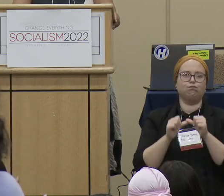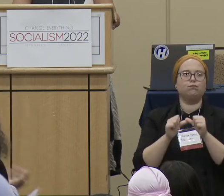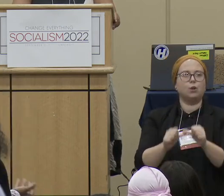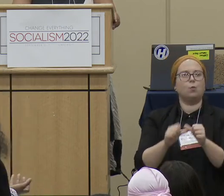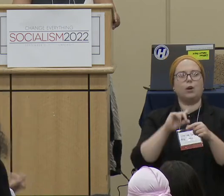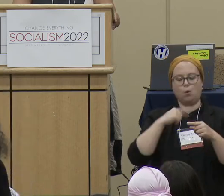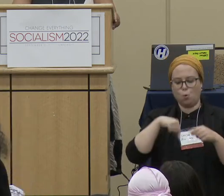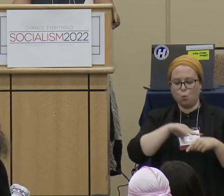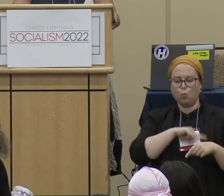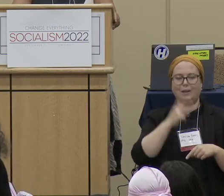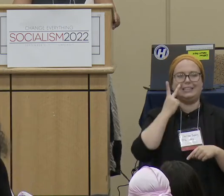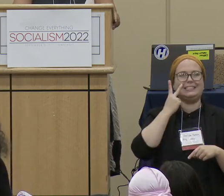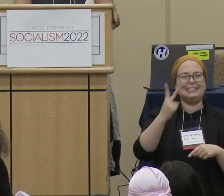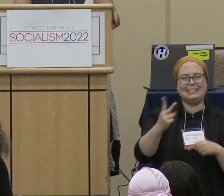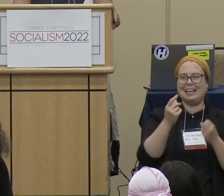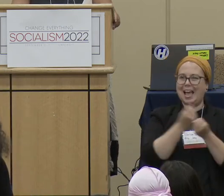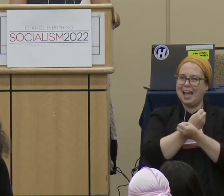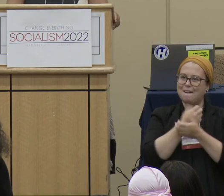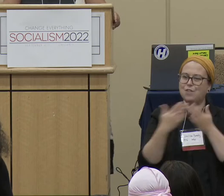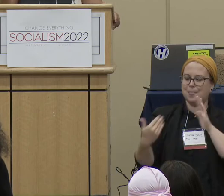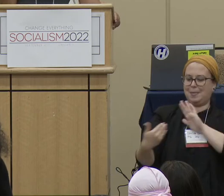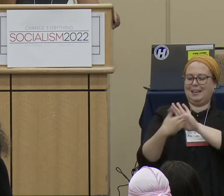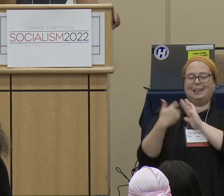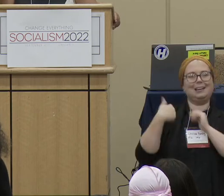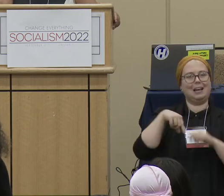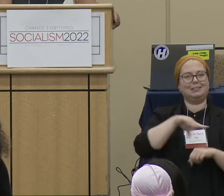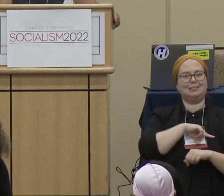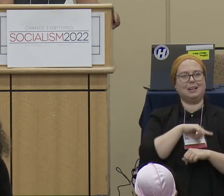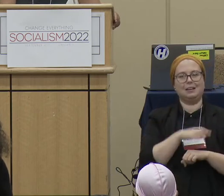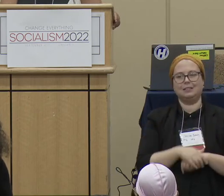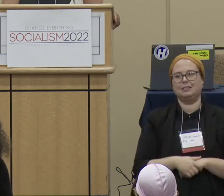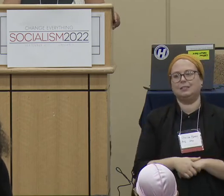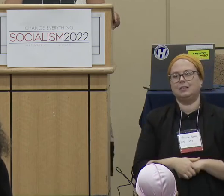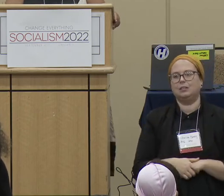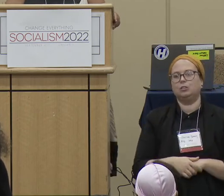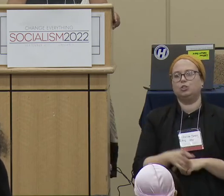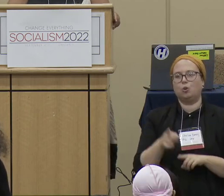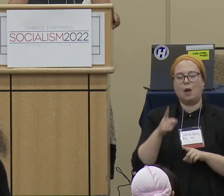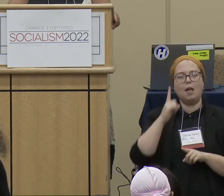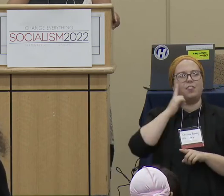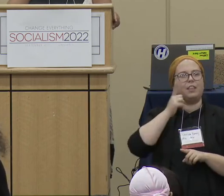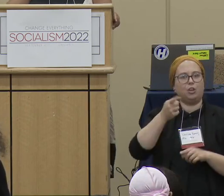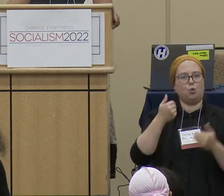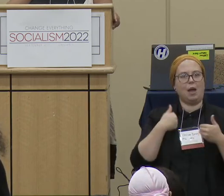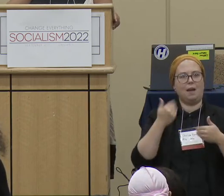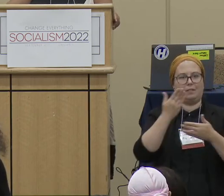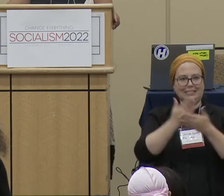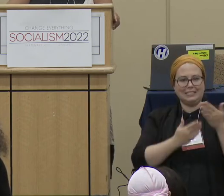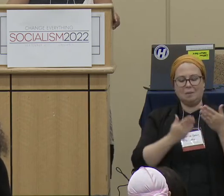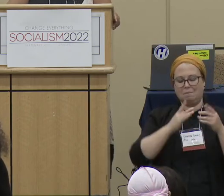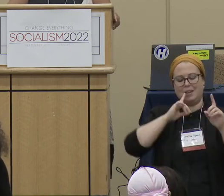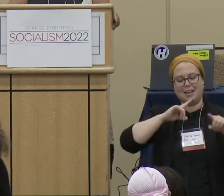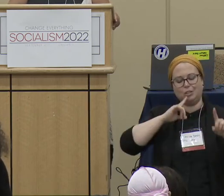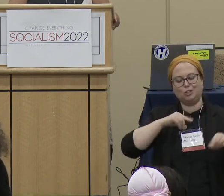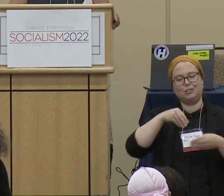also staying energized to keep pushing forward when we see how the odds are stacked against us .